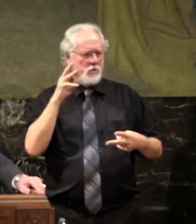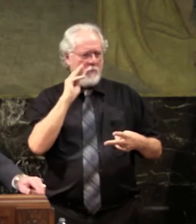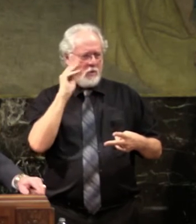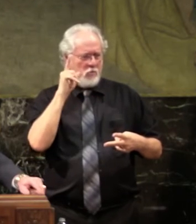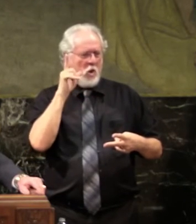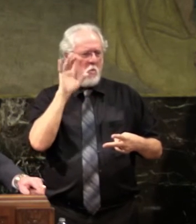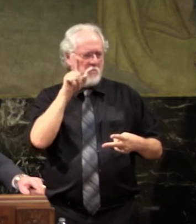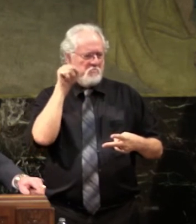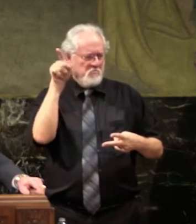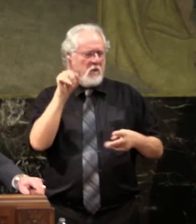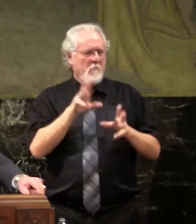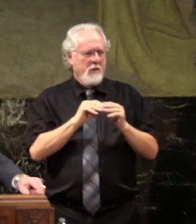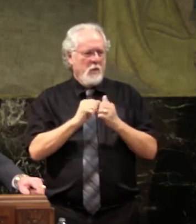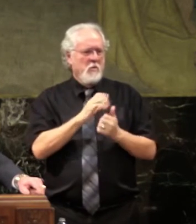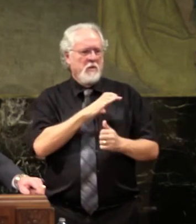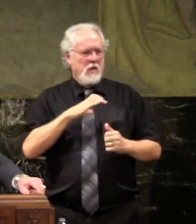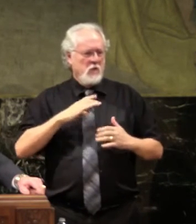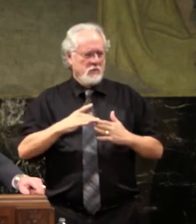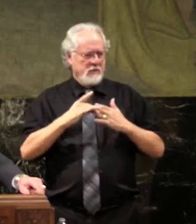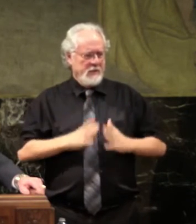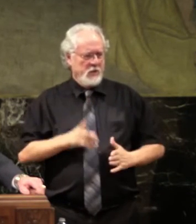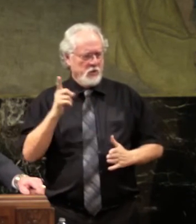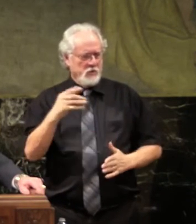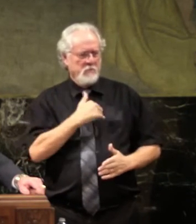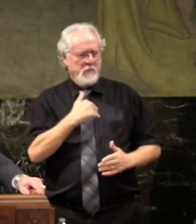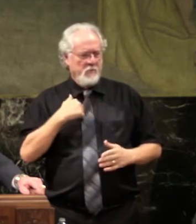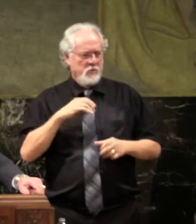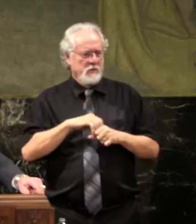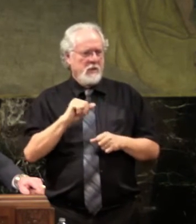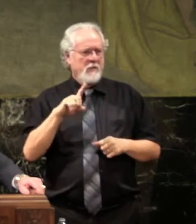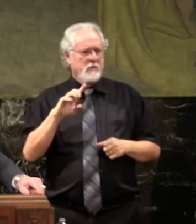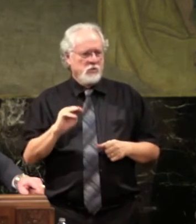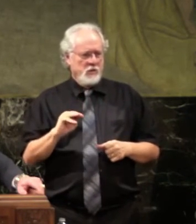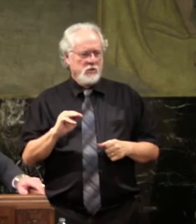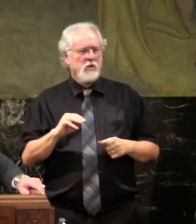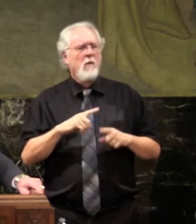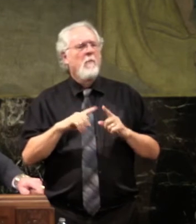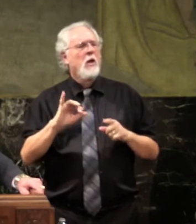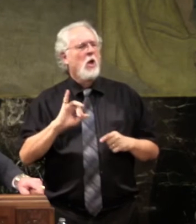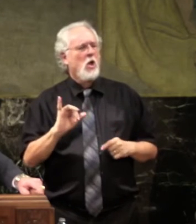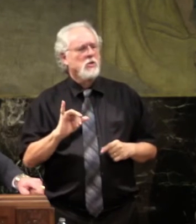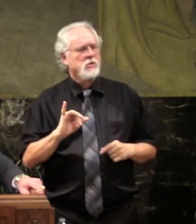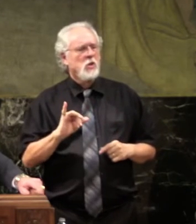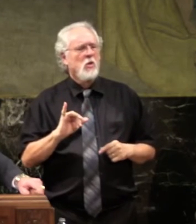time meeting with congressional leaders and members in the administration but also next month i'll go up for the